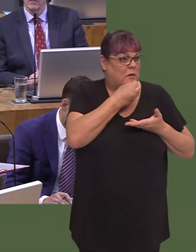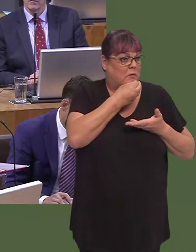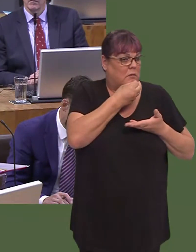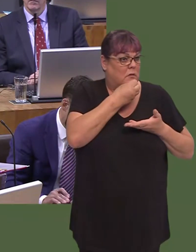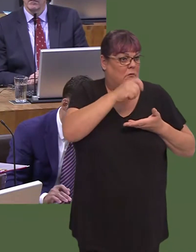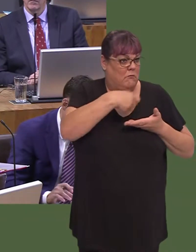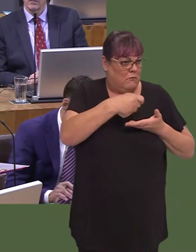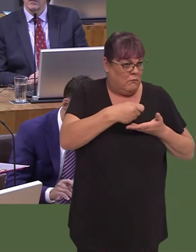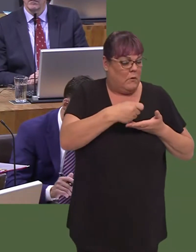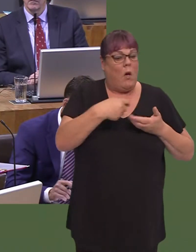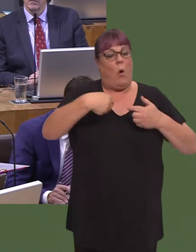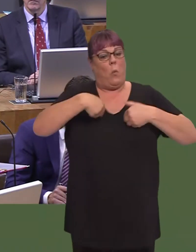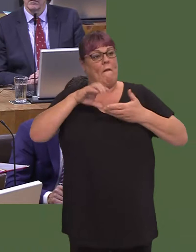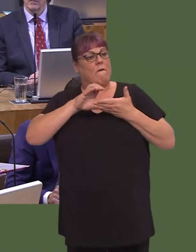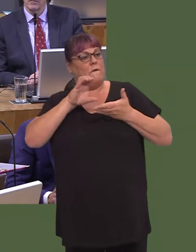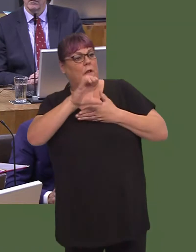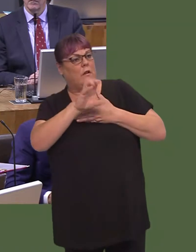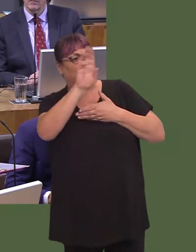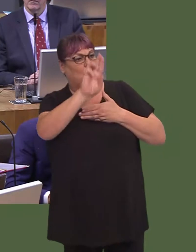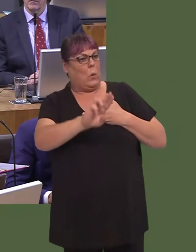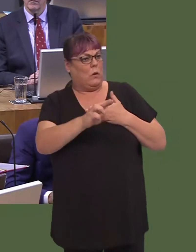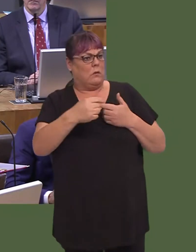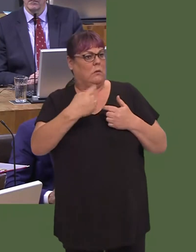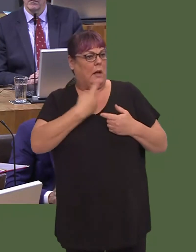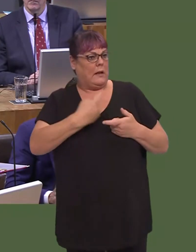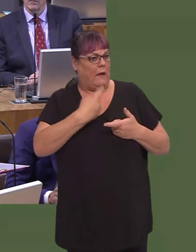a matter now for NRW, working with ourselves as a Government, to rectify the situation.